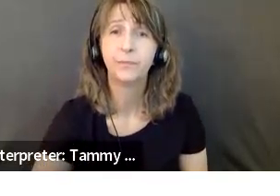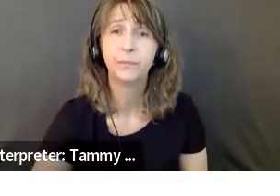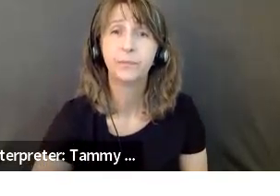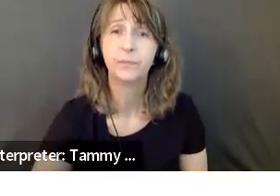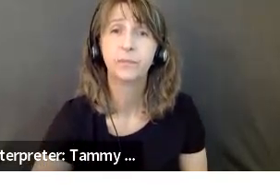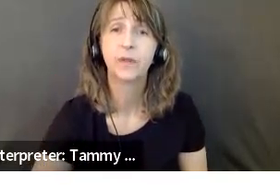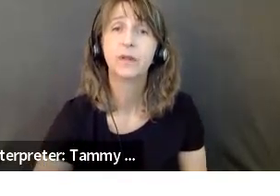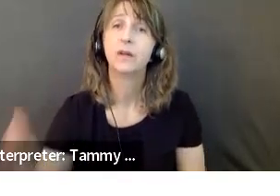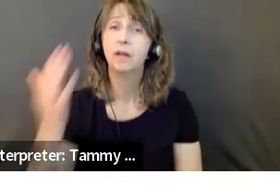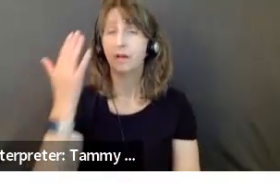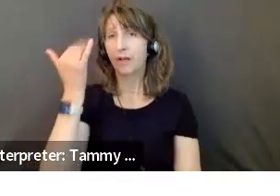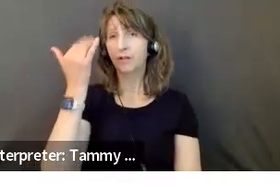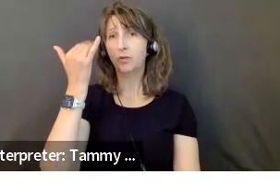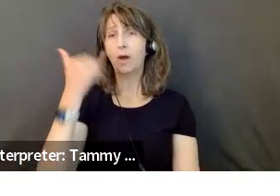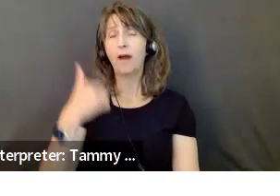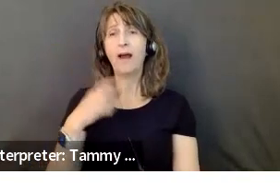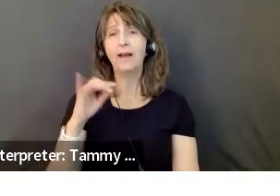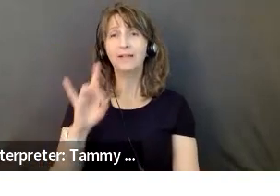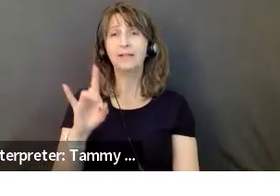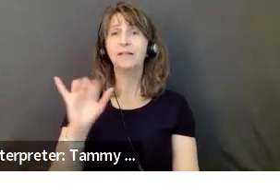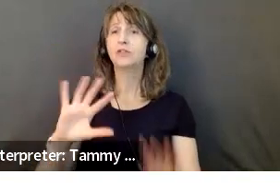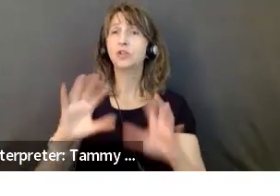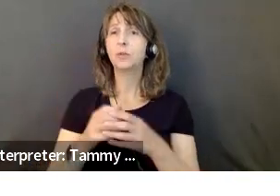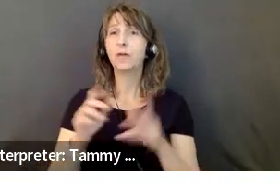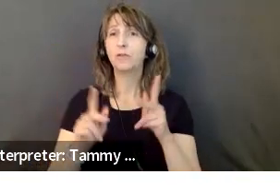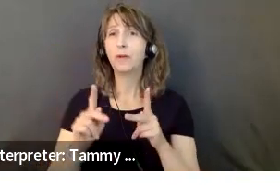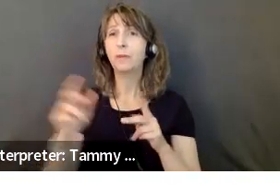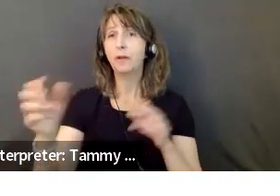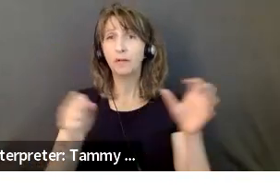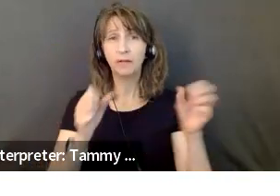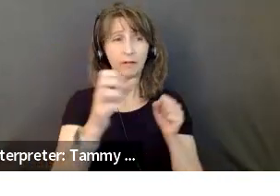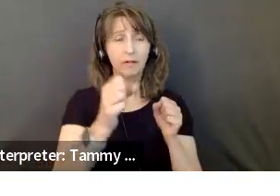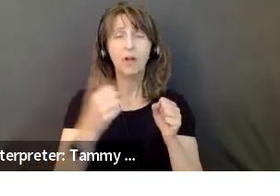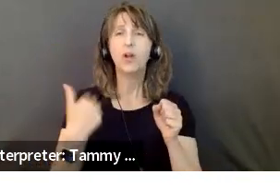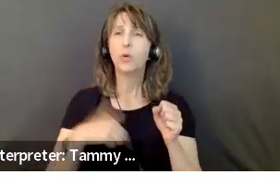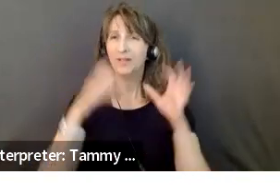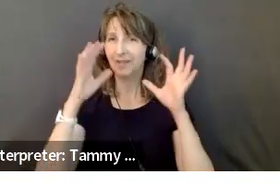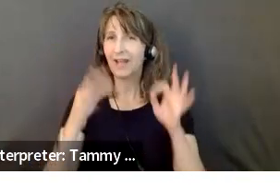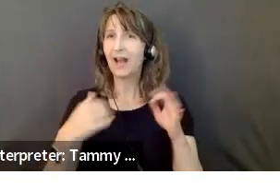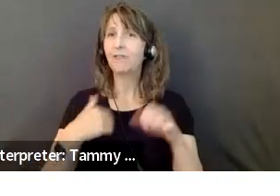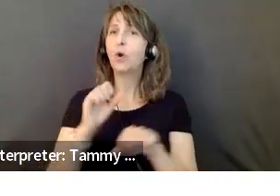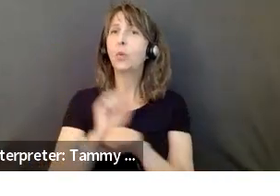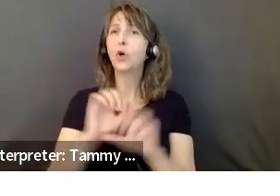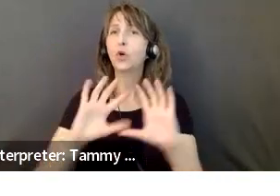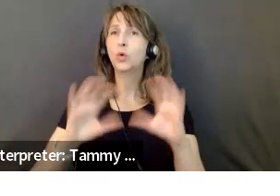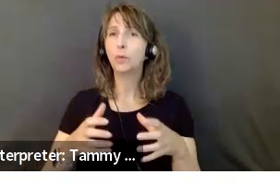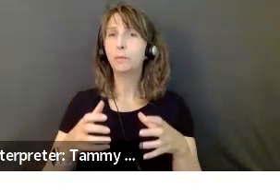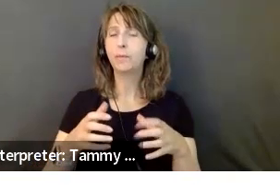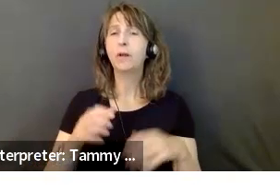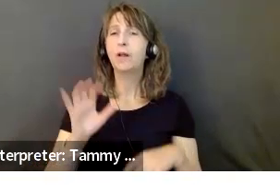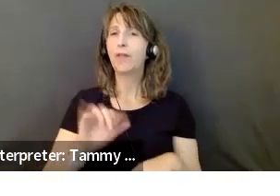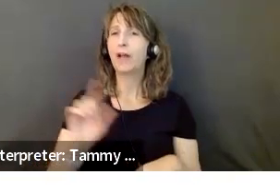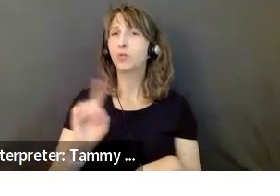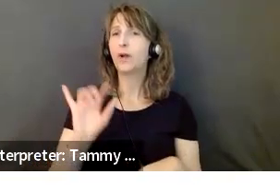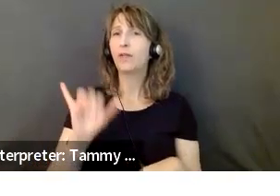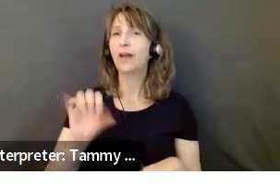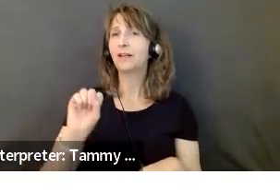We started talking about let's put together a formal work group. And that was sort of how this stakeholder group came about.